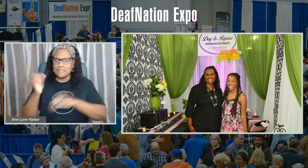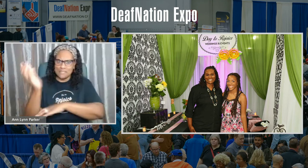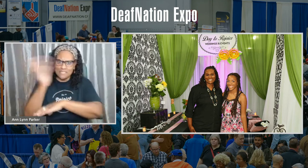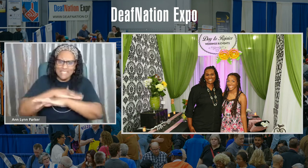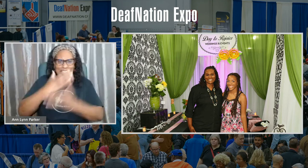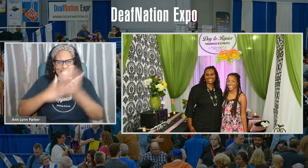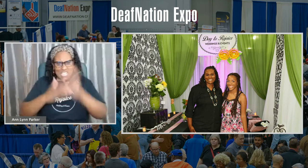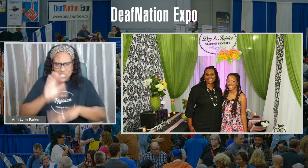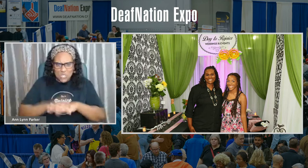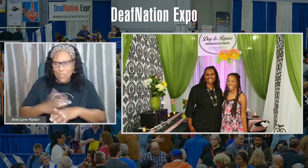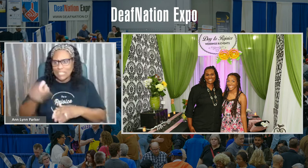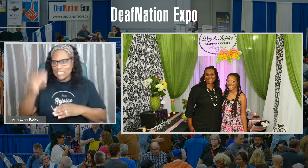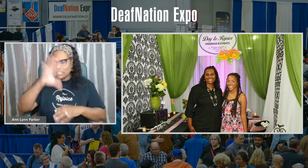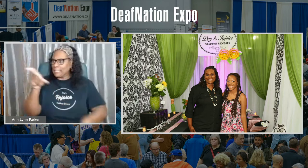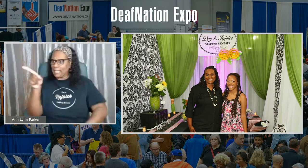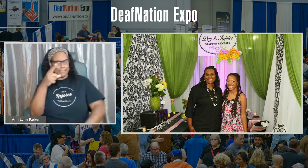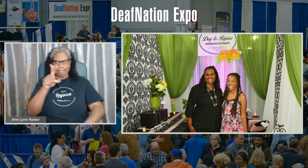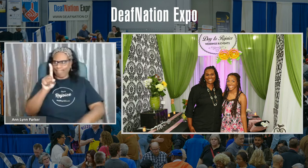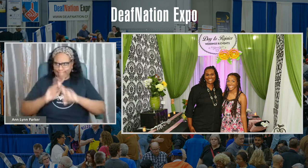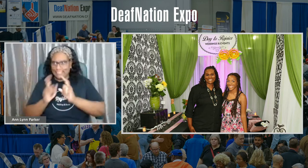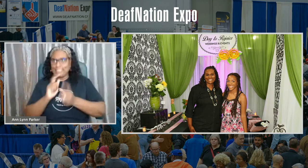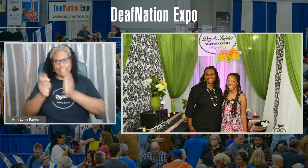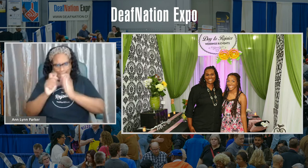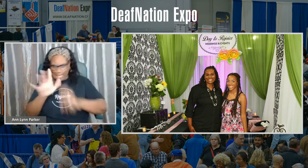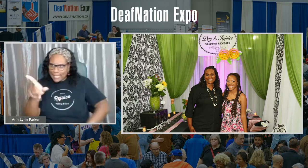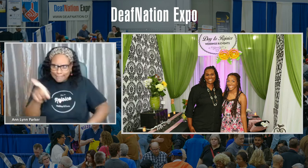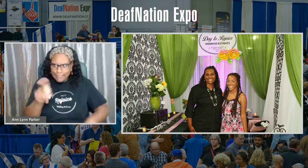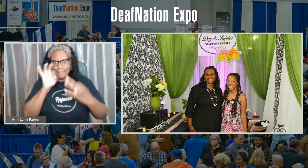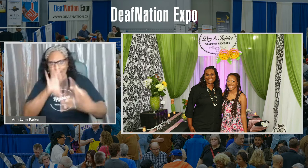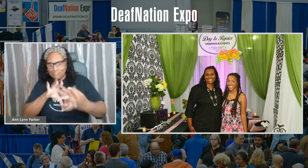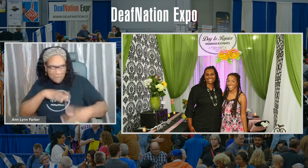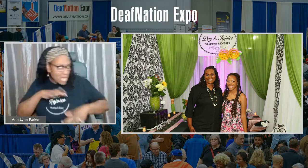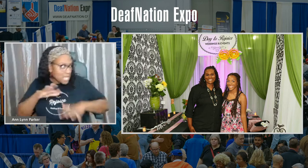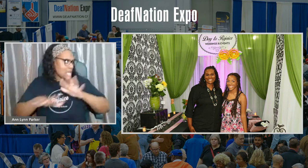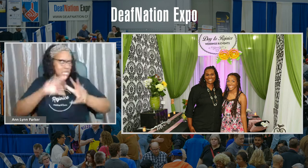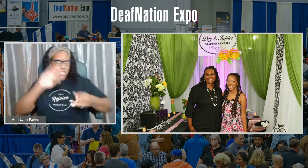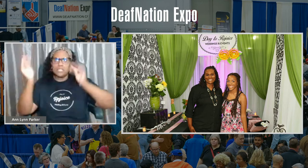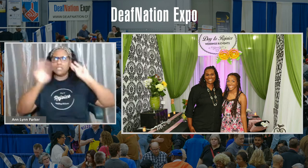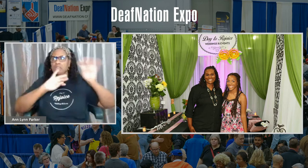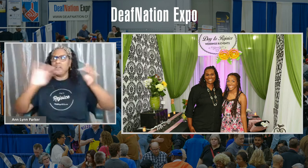with hands-on activities with adjustments and feedback.